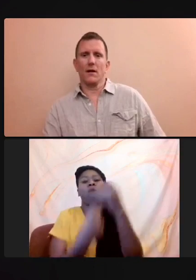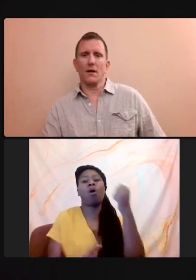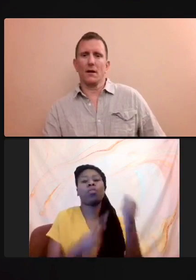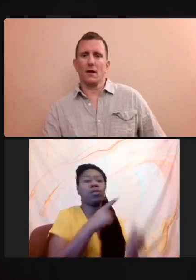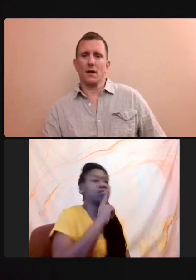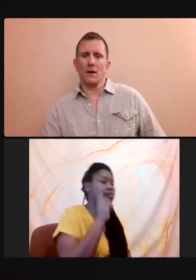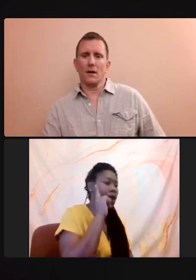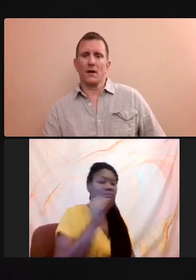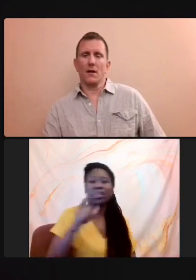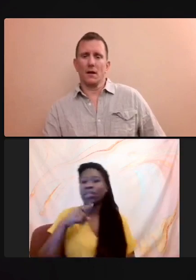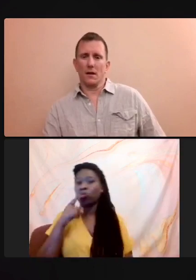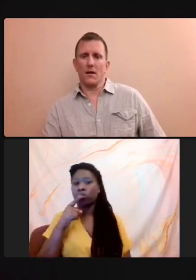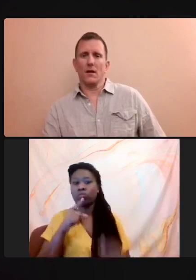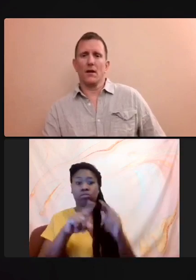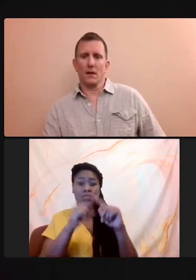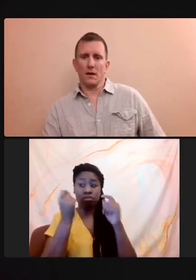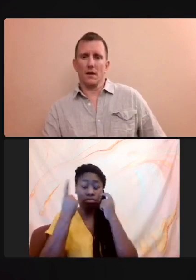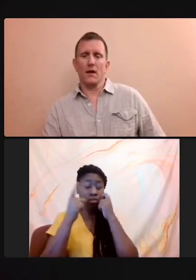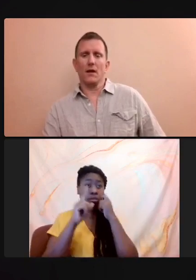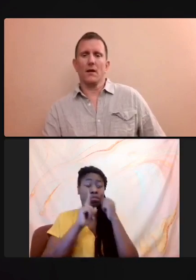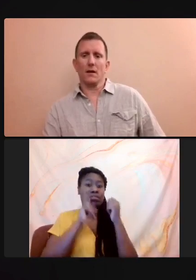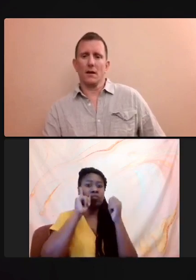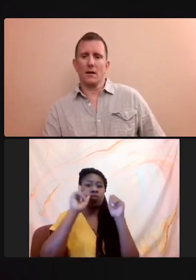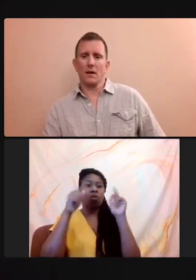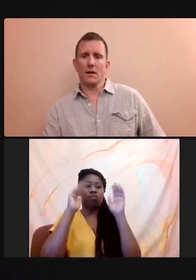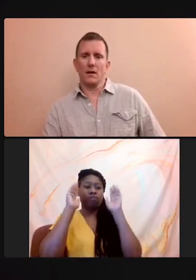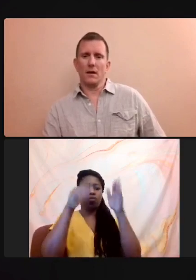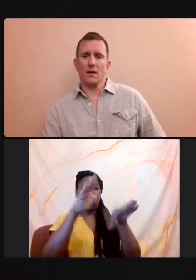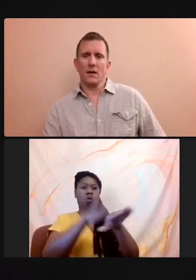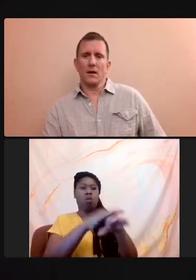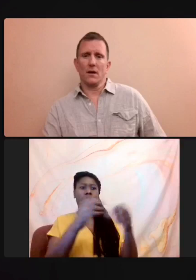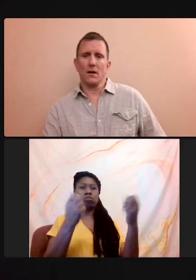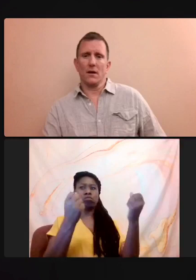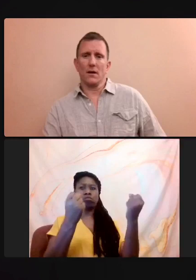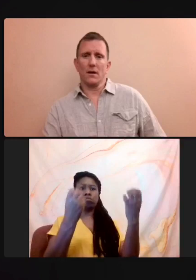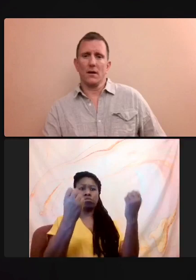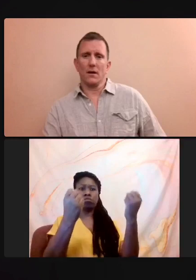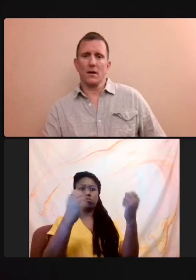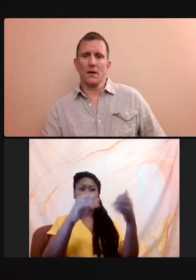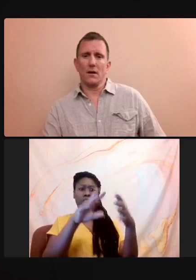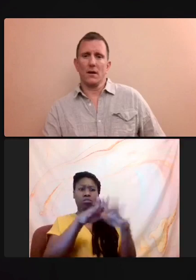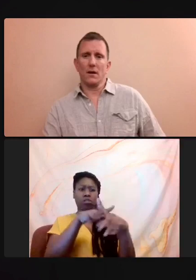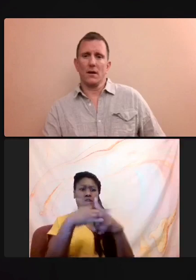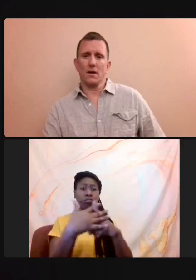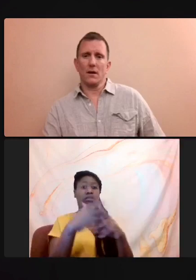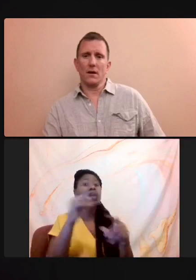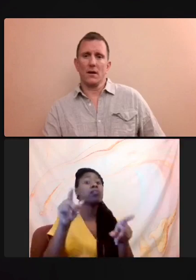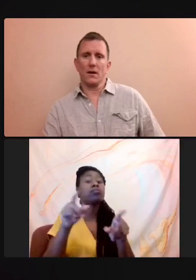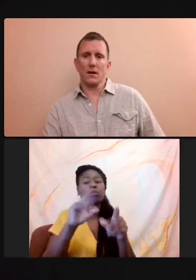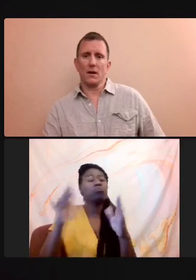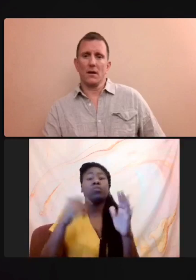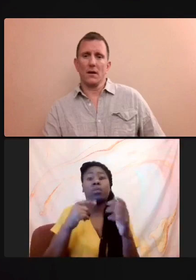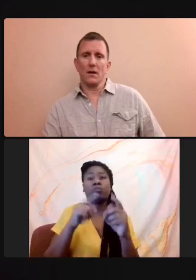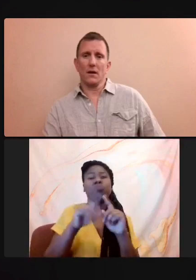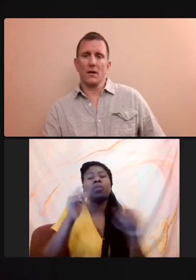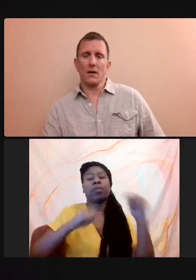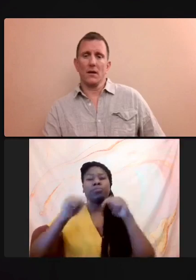they're going to want that spoken language aspect on those social media posts. So maybe that's part of it.